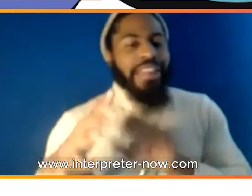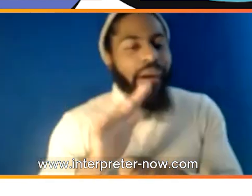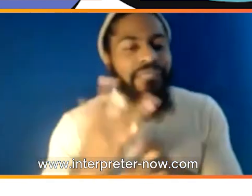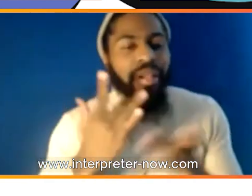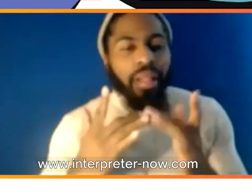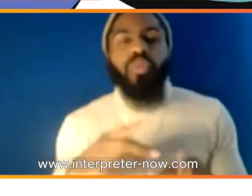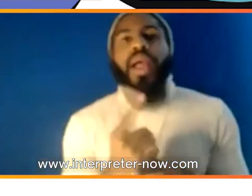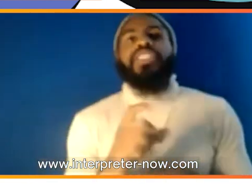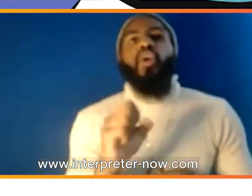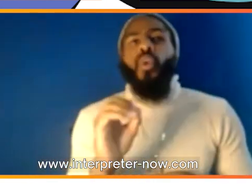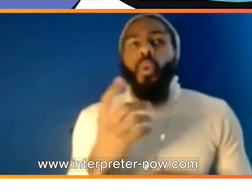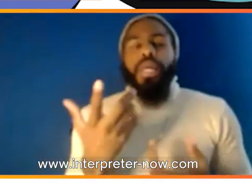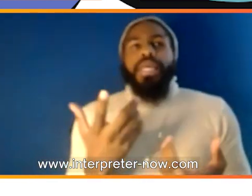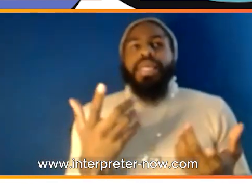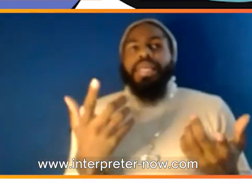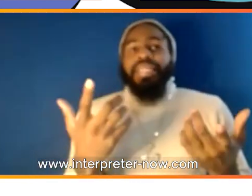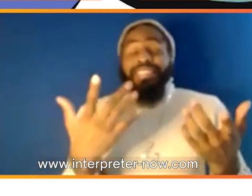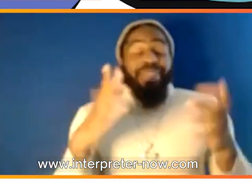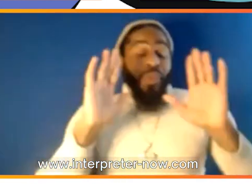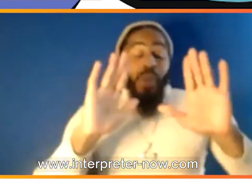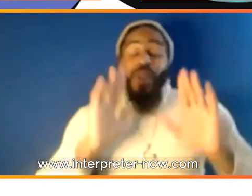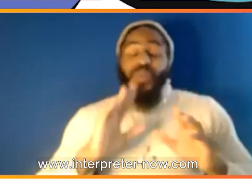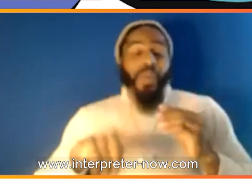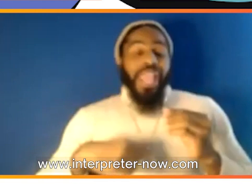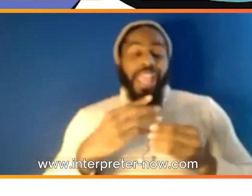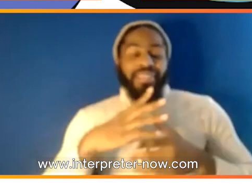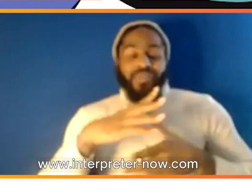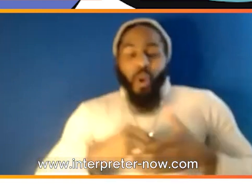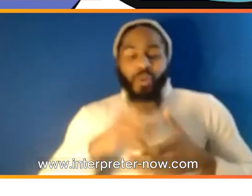get my point. Have them speak and have different breakout tracks. So it's been great, being